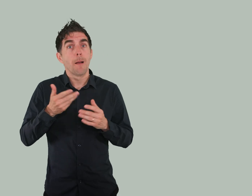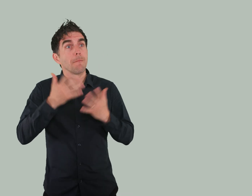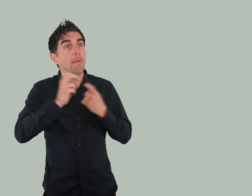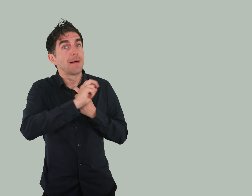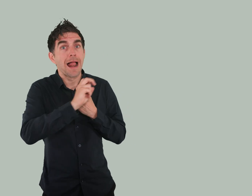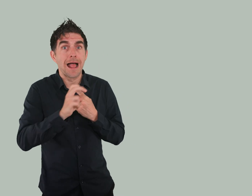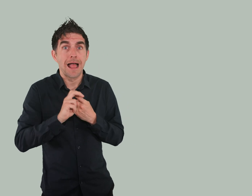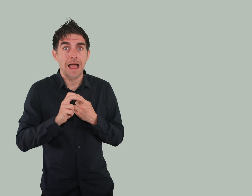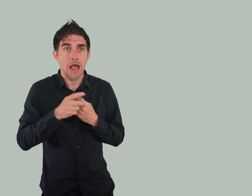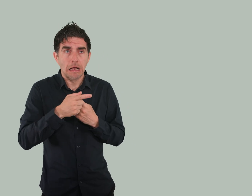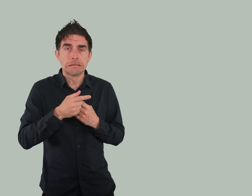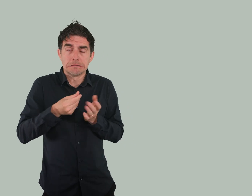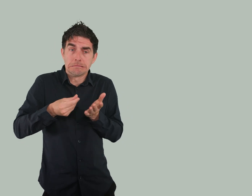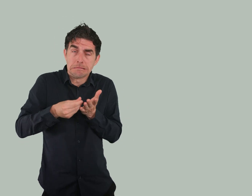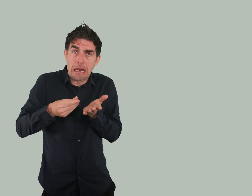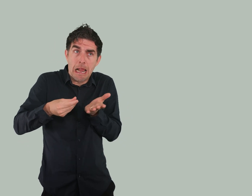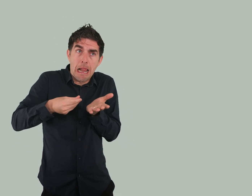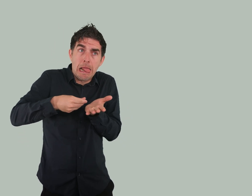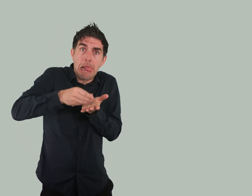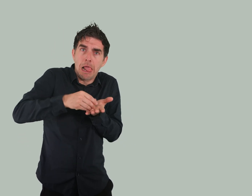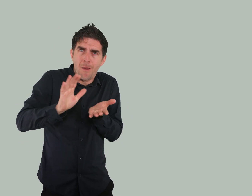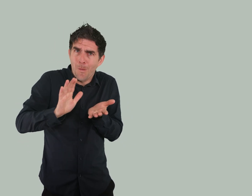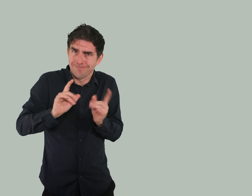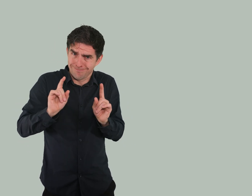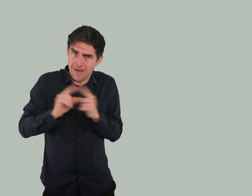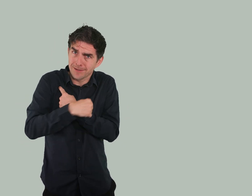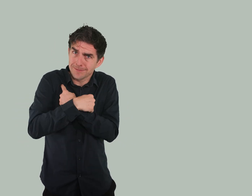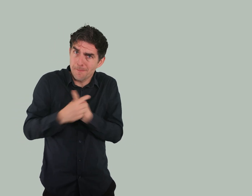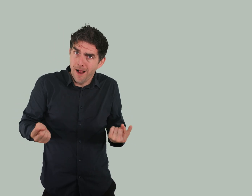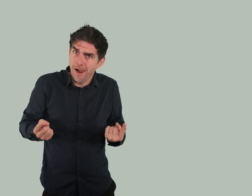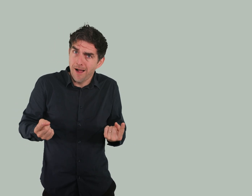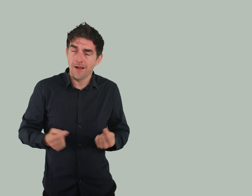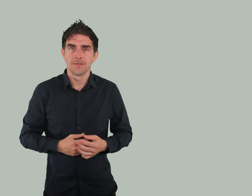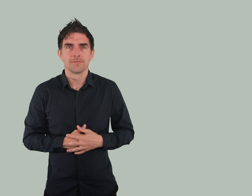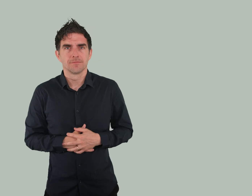public transport is not a cost. It is an impossibility.